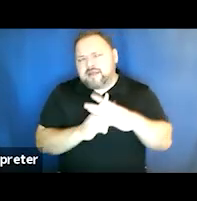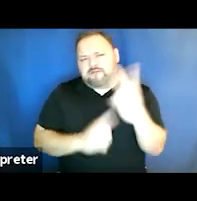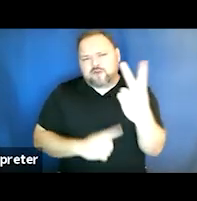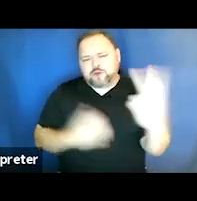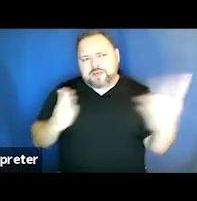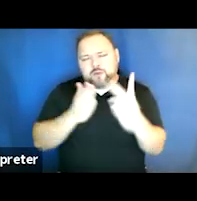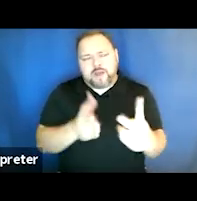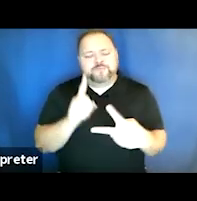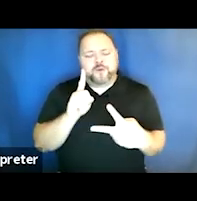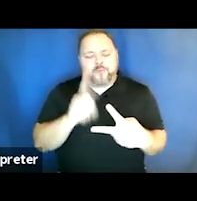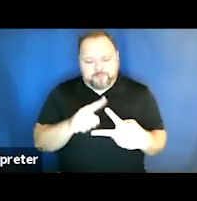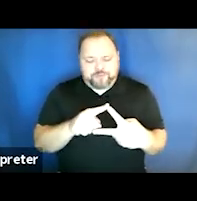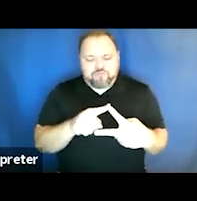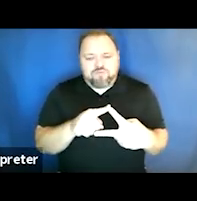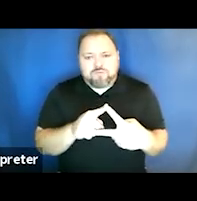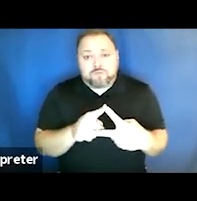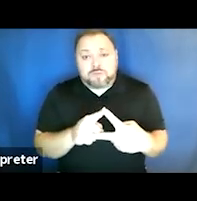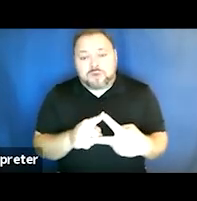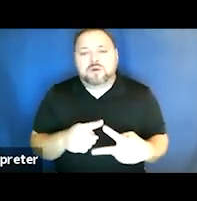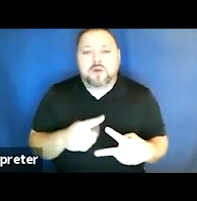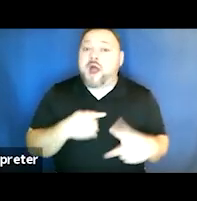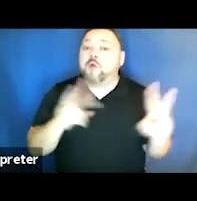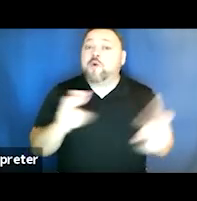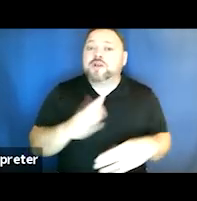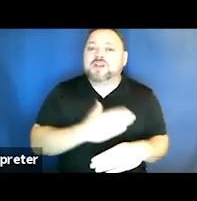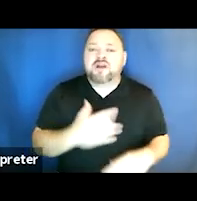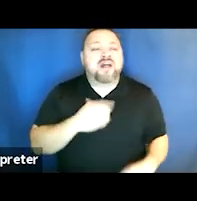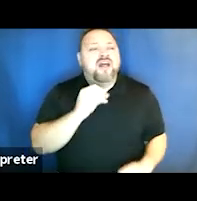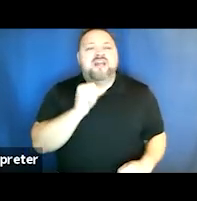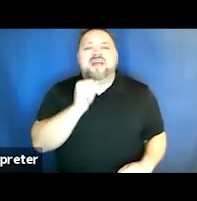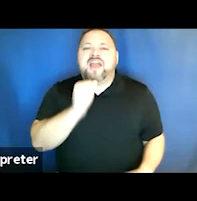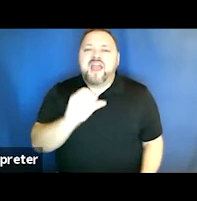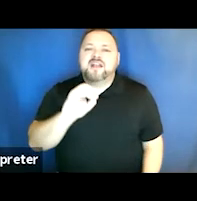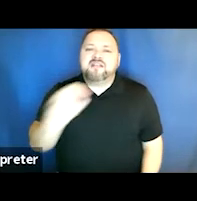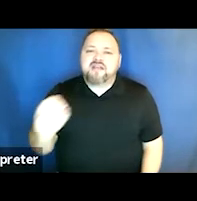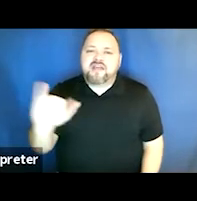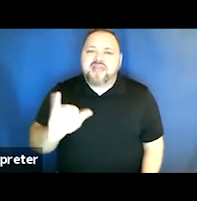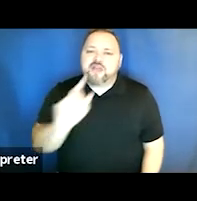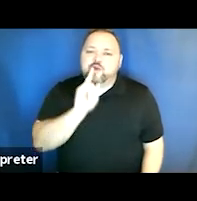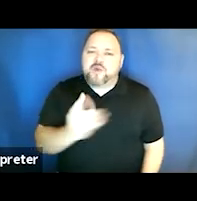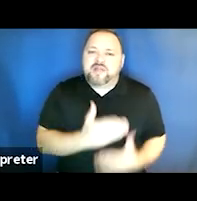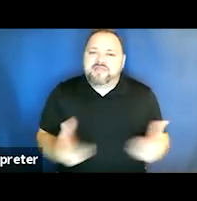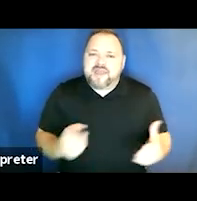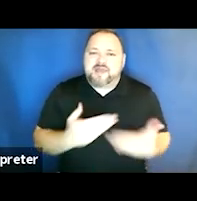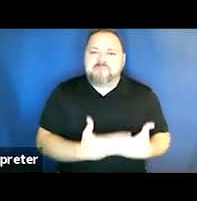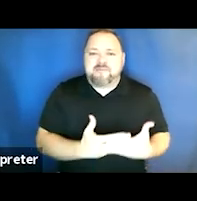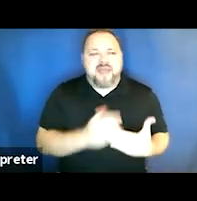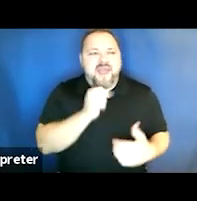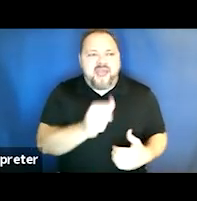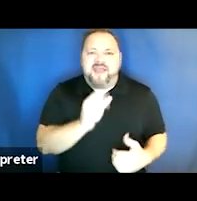One, I'll quote a song, "There isn't nothing like the real thing baby, there isn't nothing like the real thing."